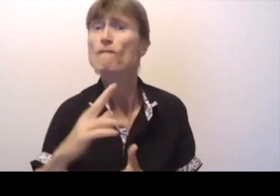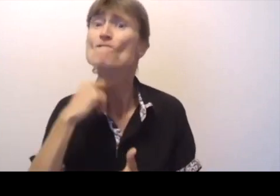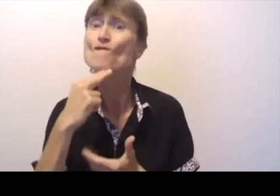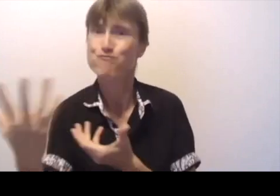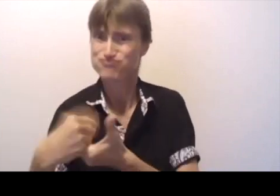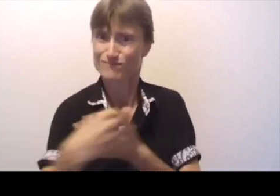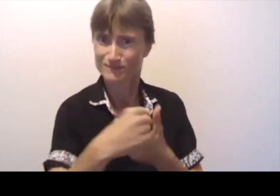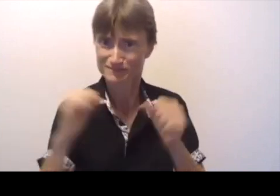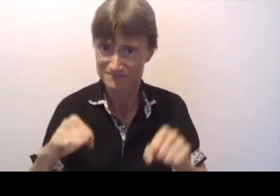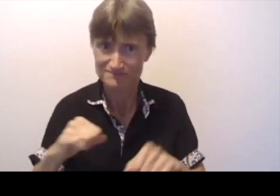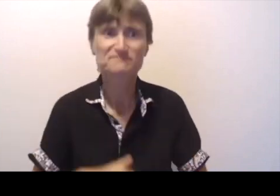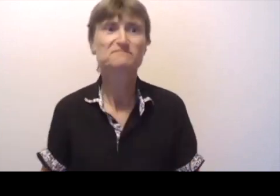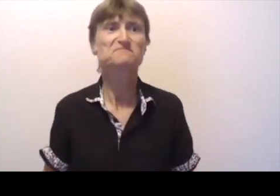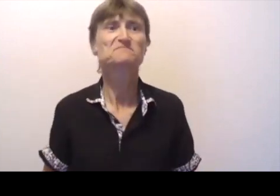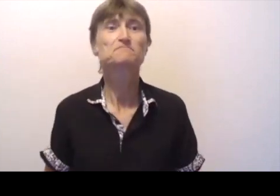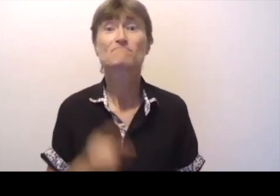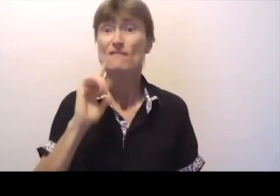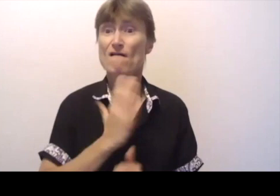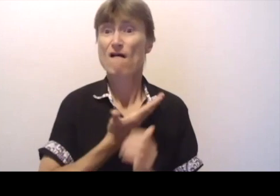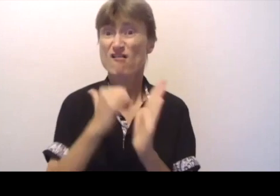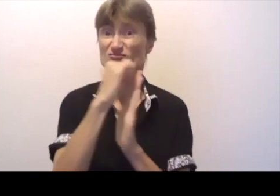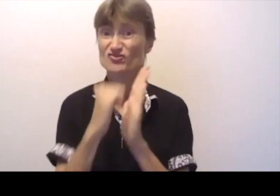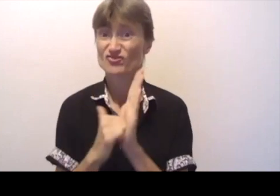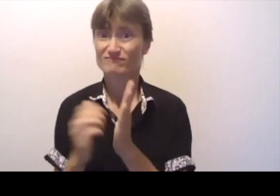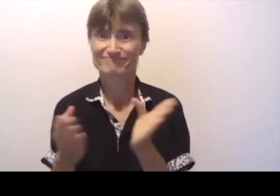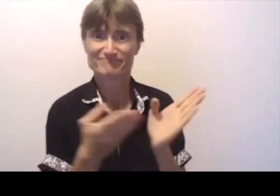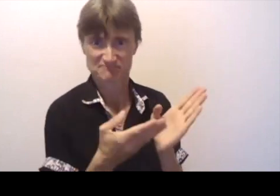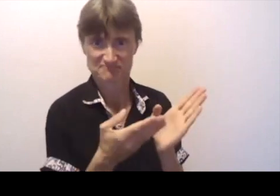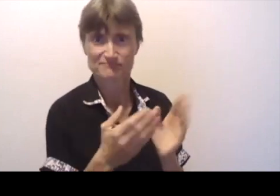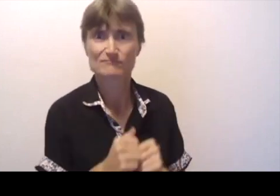finishing up the welcome we have our panelist presentations